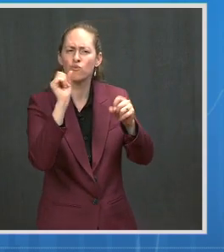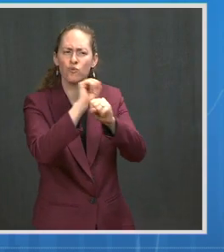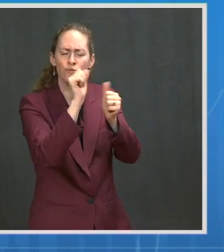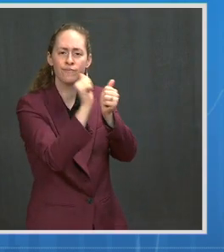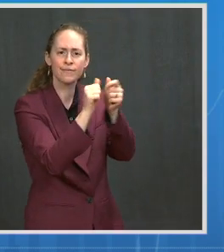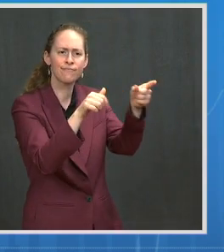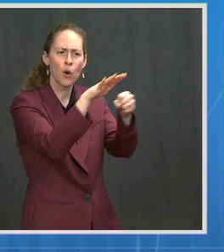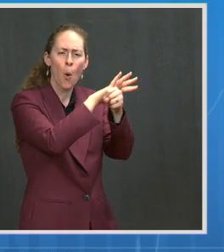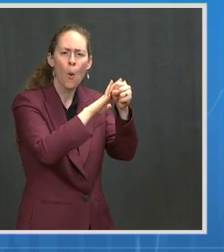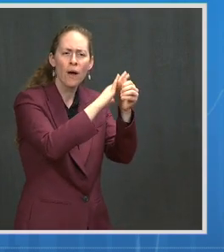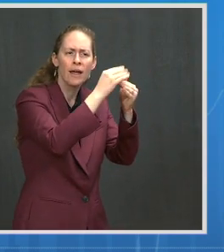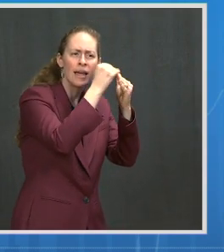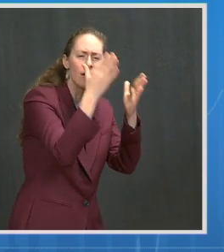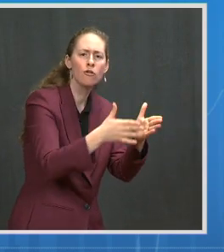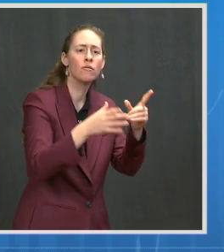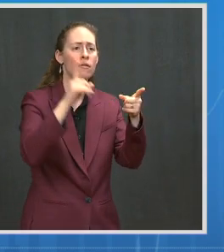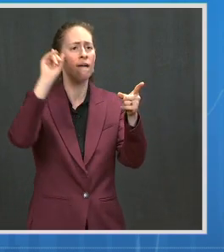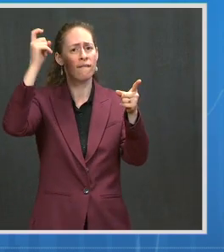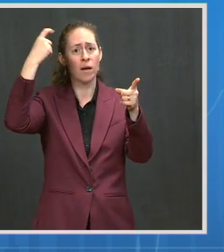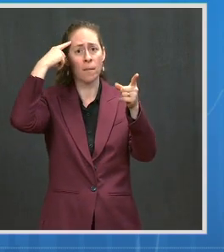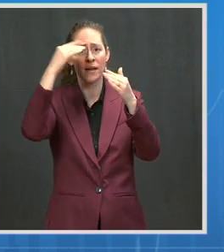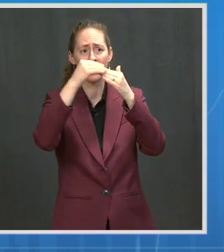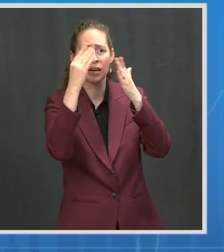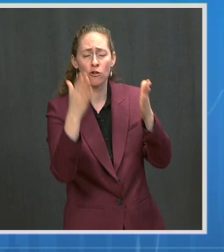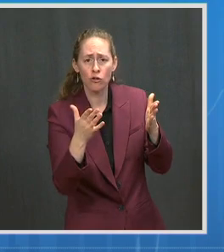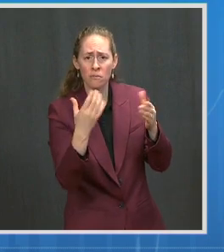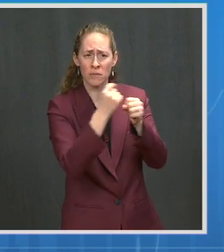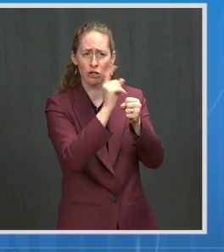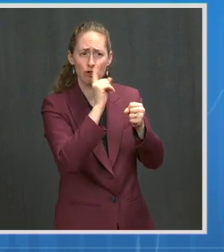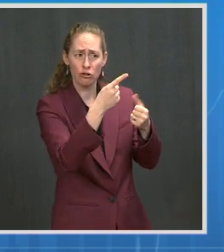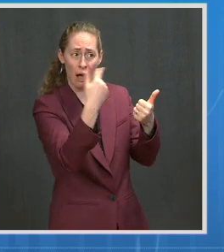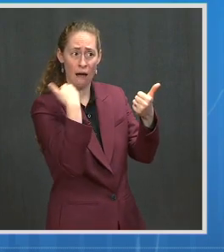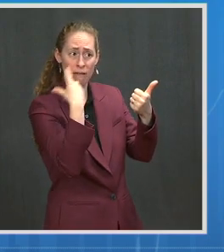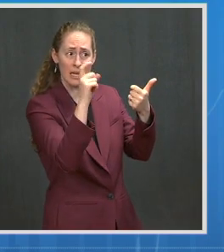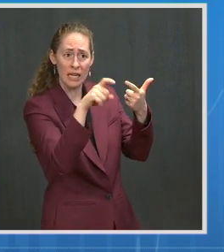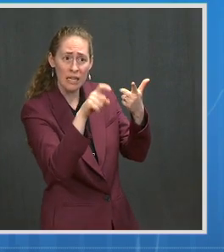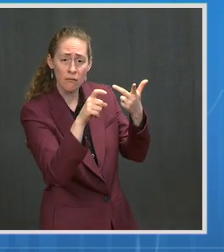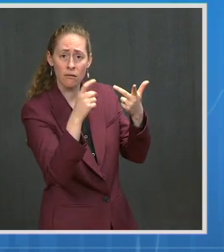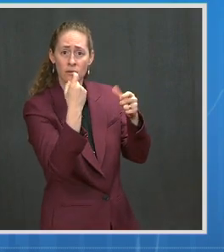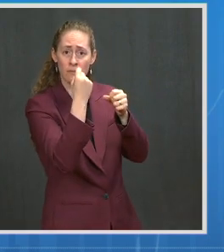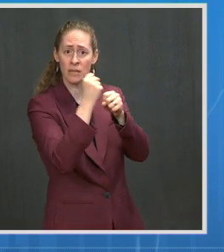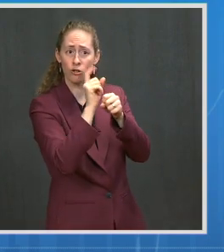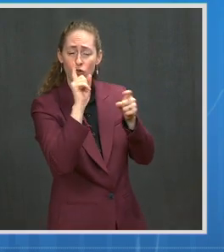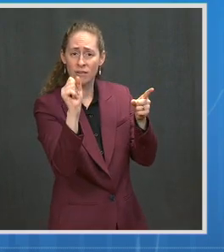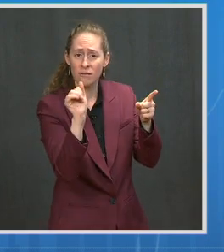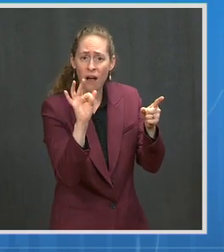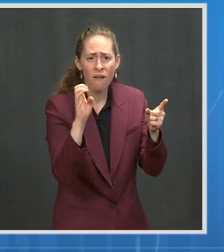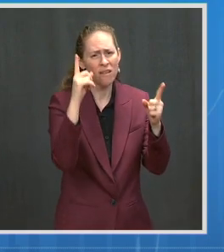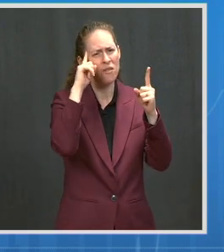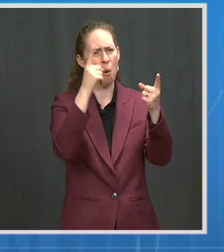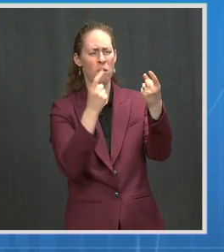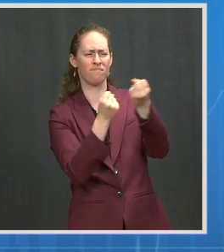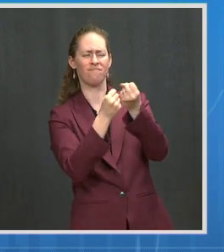to make informed decisions about how to safely get back to the activities we have lost during this pandemic.